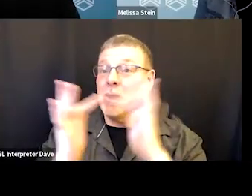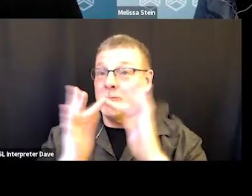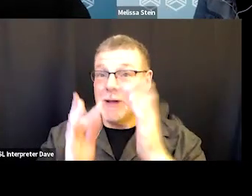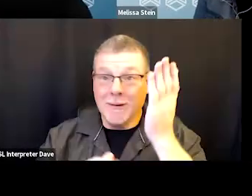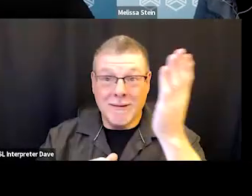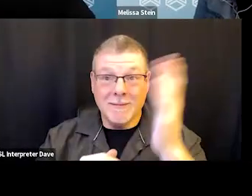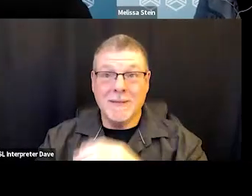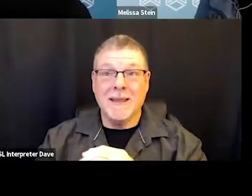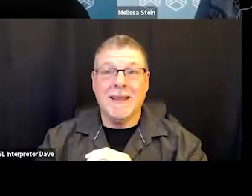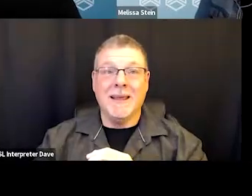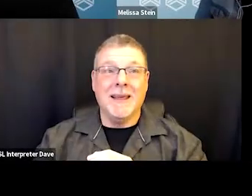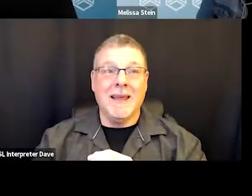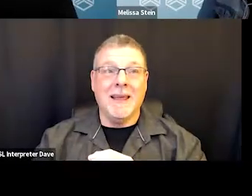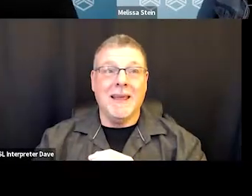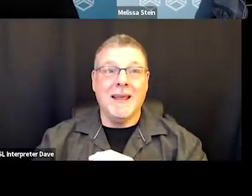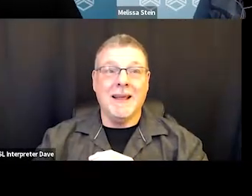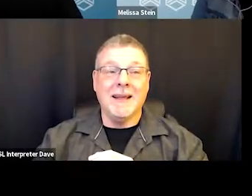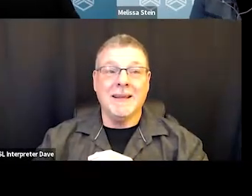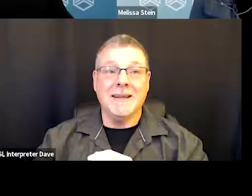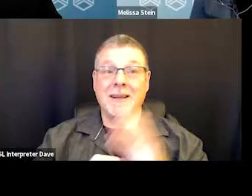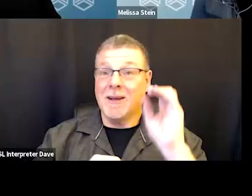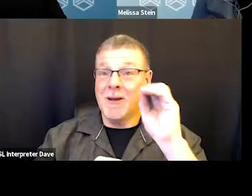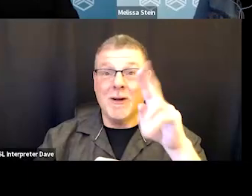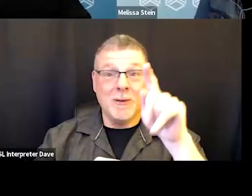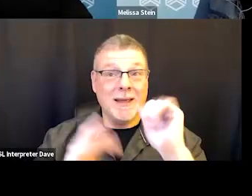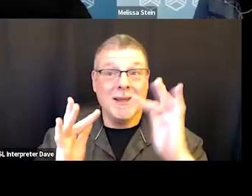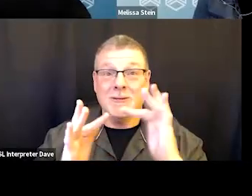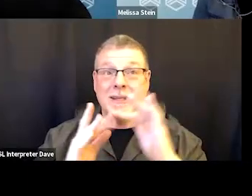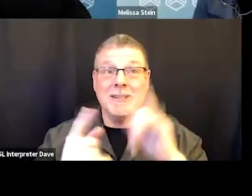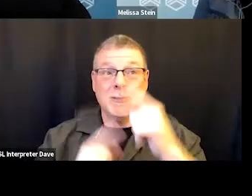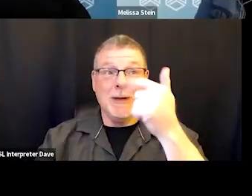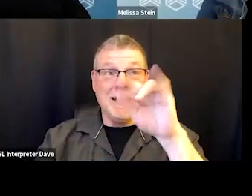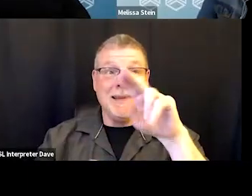and we can move to the next slide, or you could reach out to the GAINS Center as well.